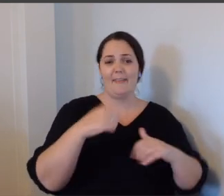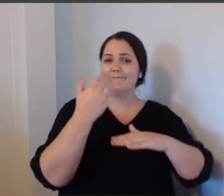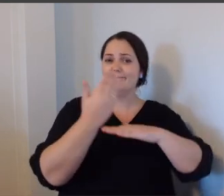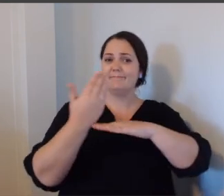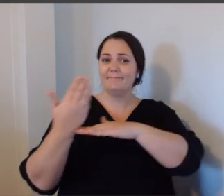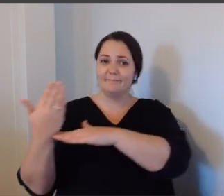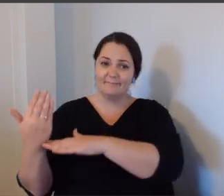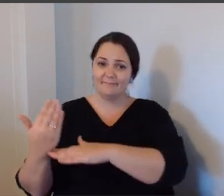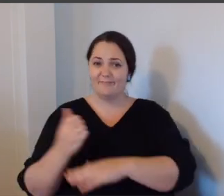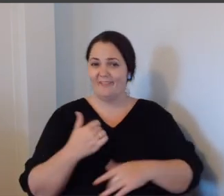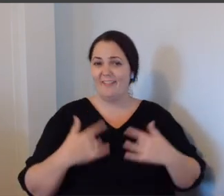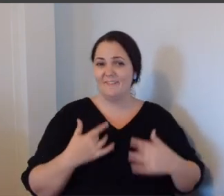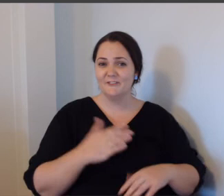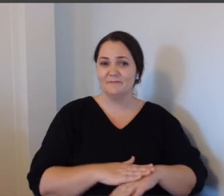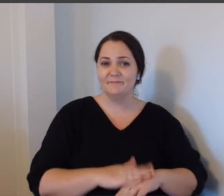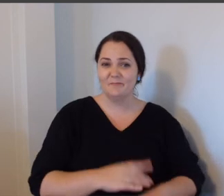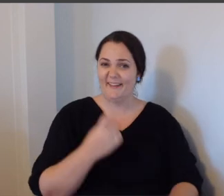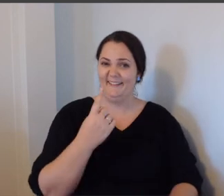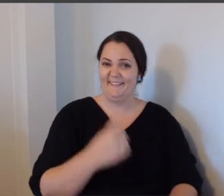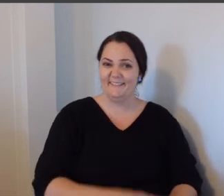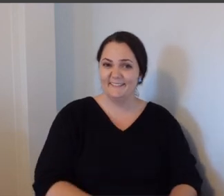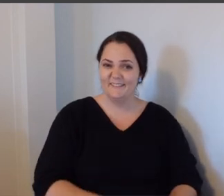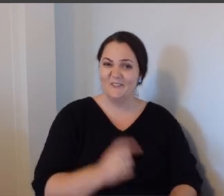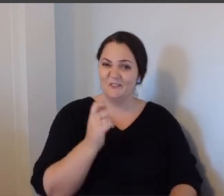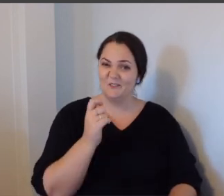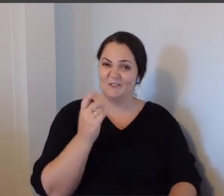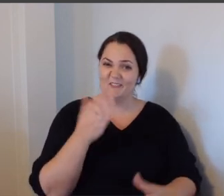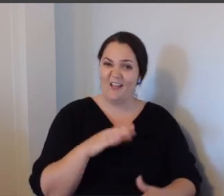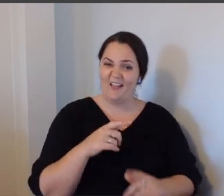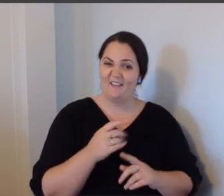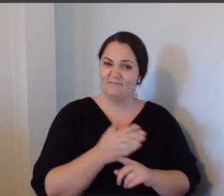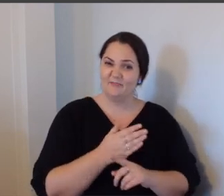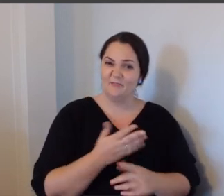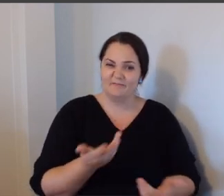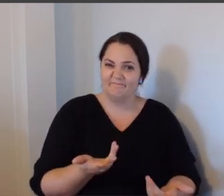many artists in this exhibition, Kahlo's practice really only came to light after her passing.